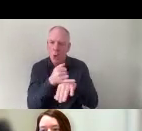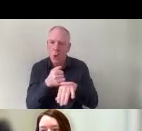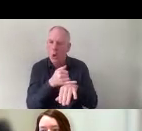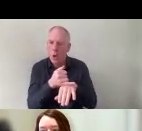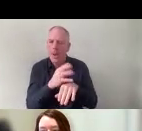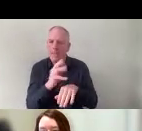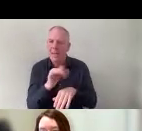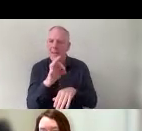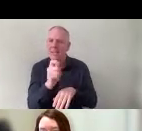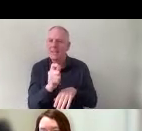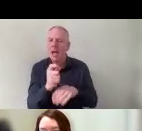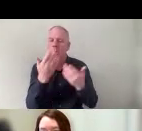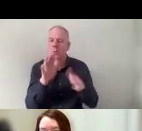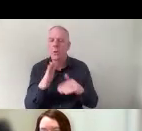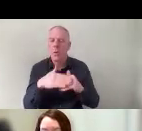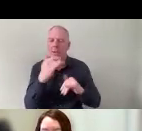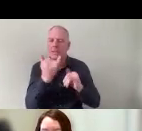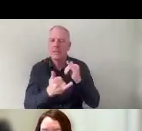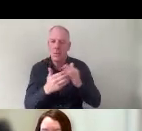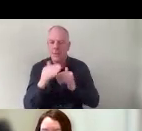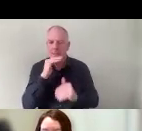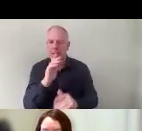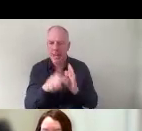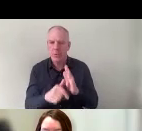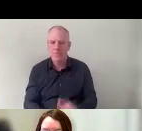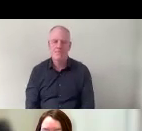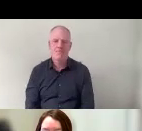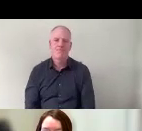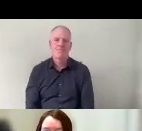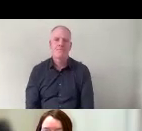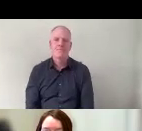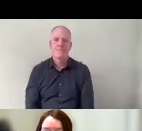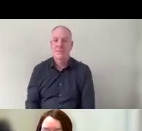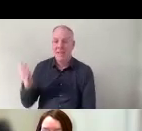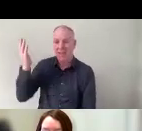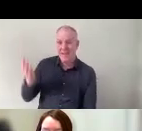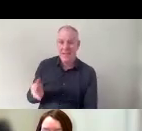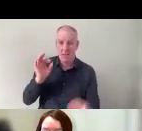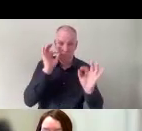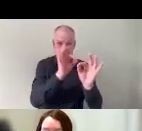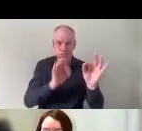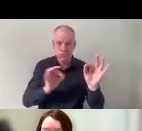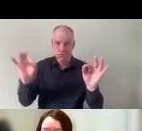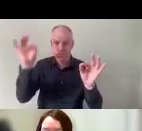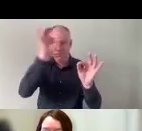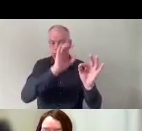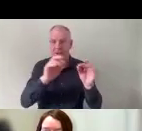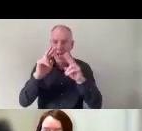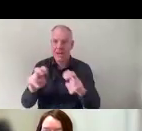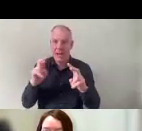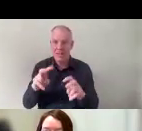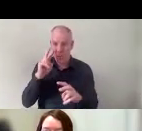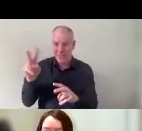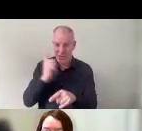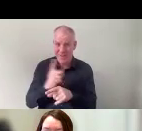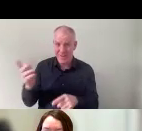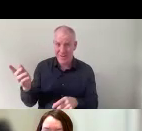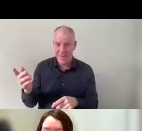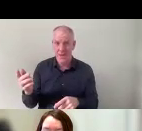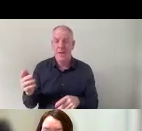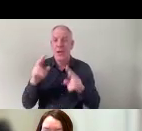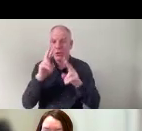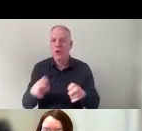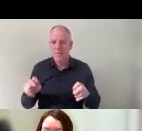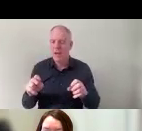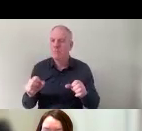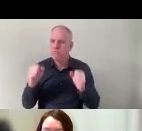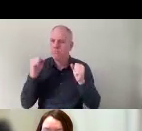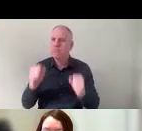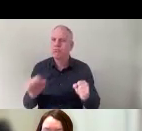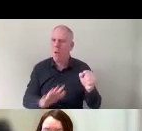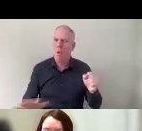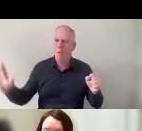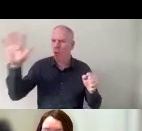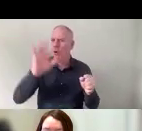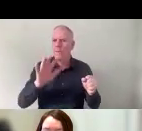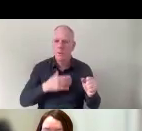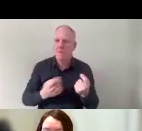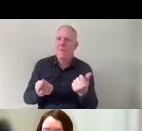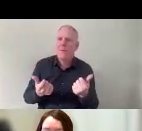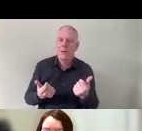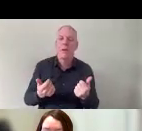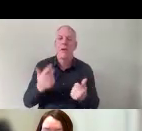in detail what that means. Now, these are all the points we analyze on the painting. And as you can see, our survey was quite extensive. We analyzed 35 points